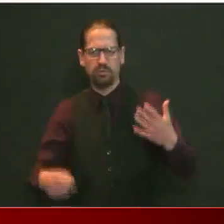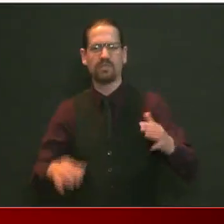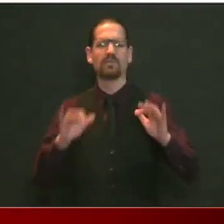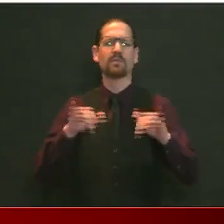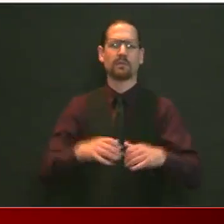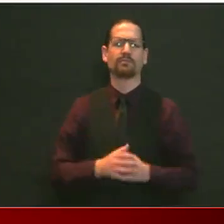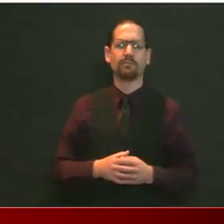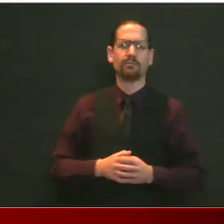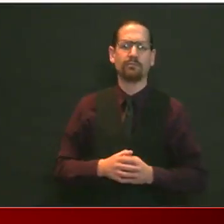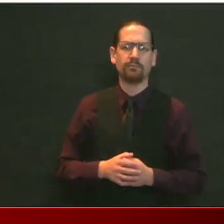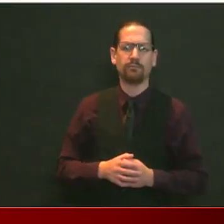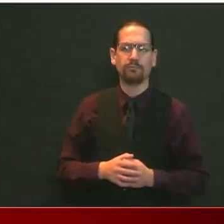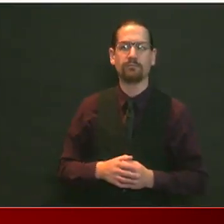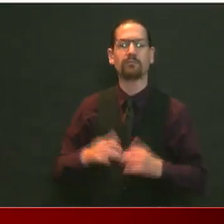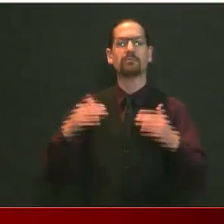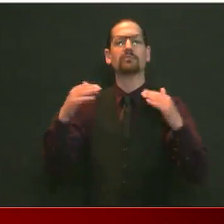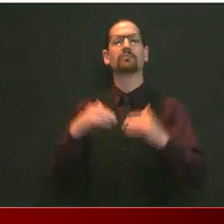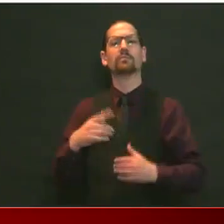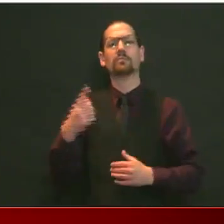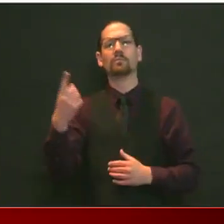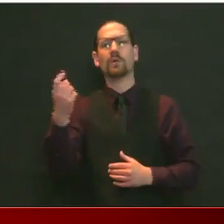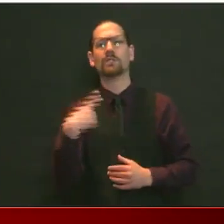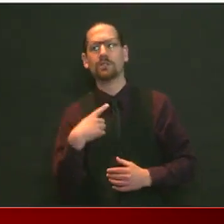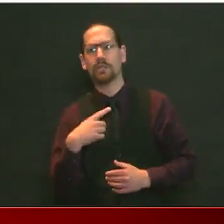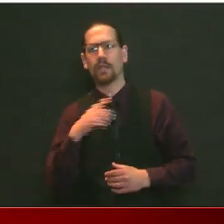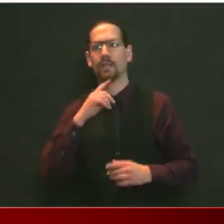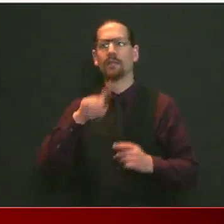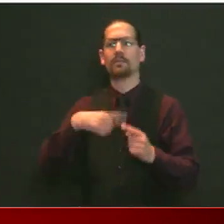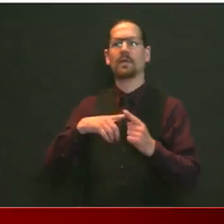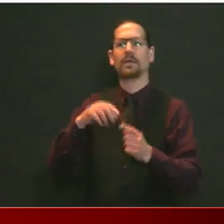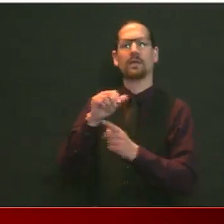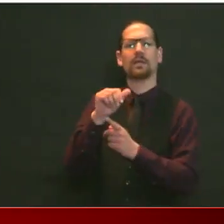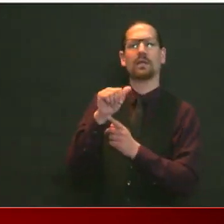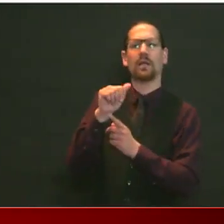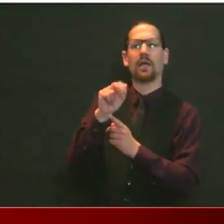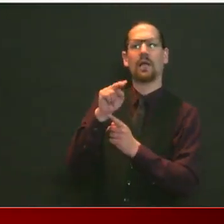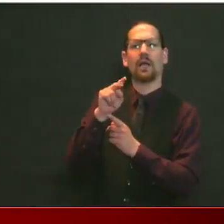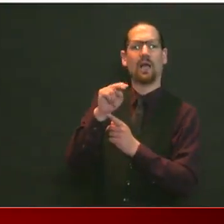IT'S GOING TO HELP. DOCTOR, BREAKING DOWN THE